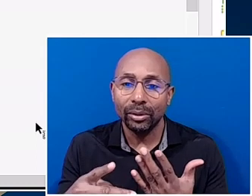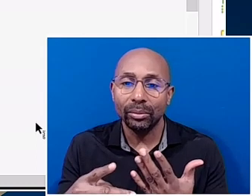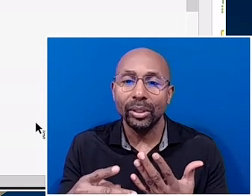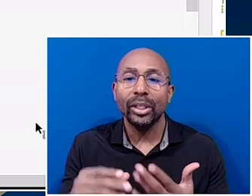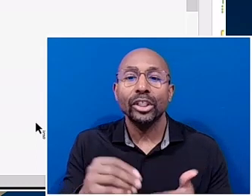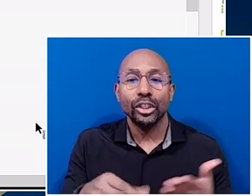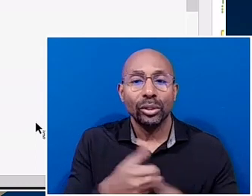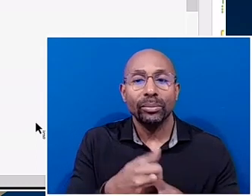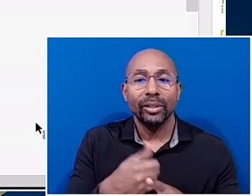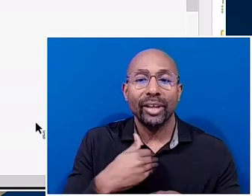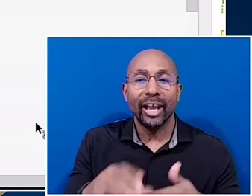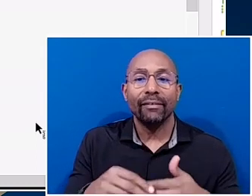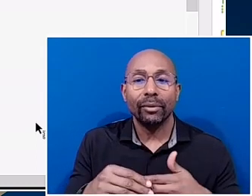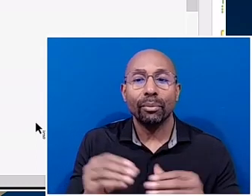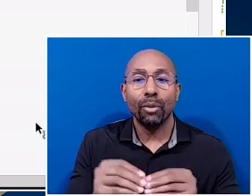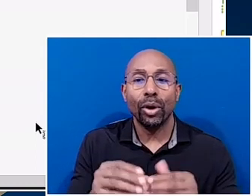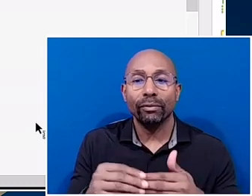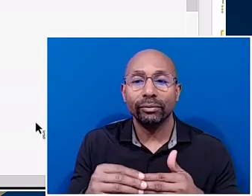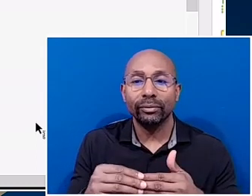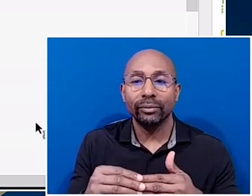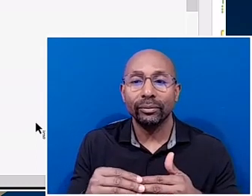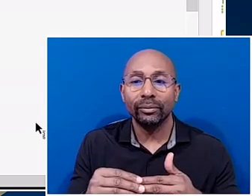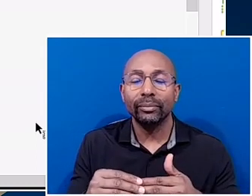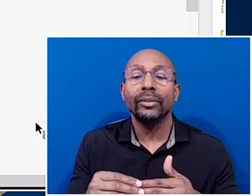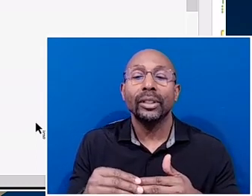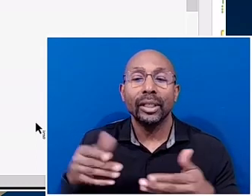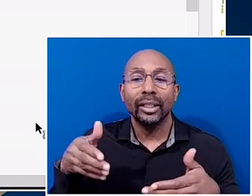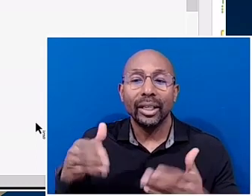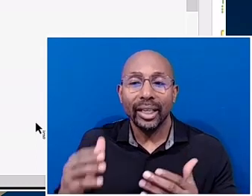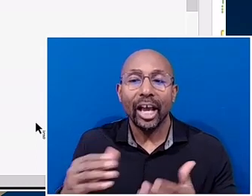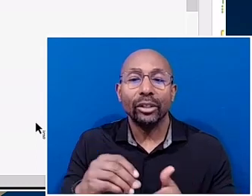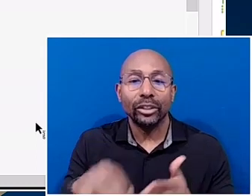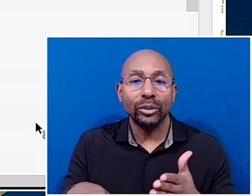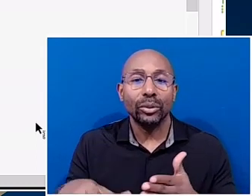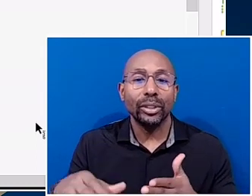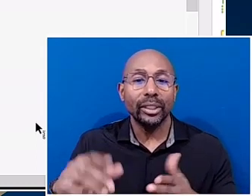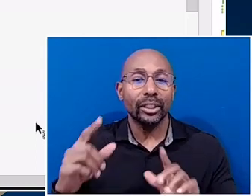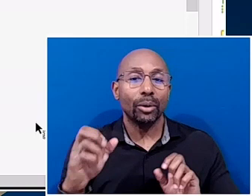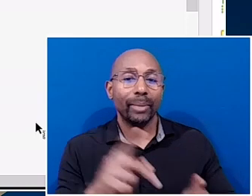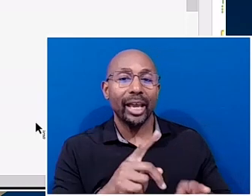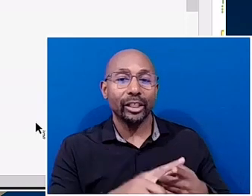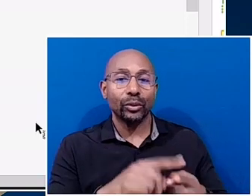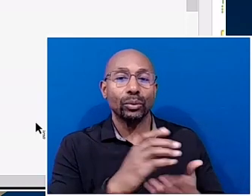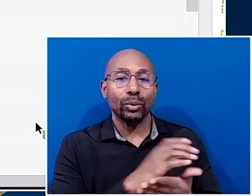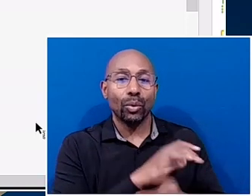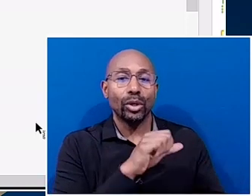allow the student to return to coursework that starts later on without necessarily